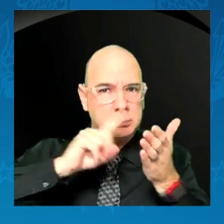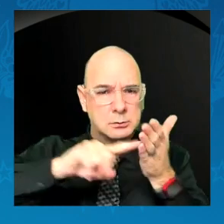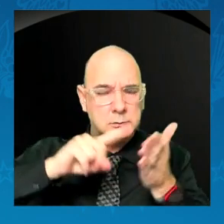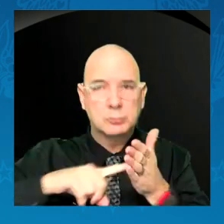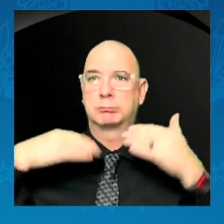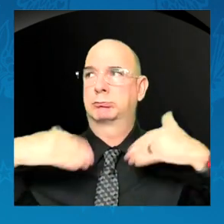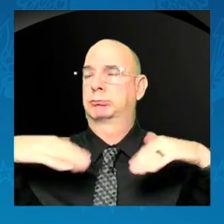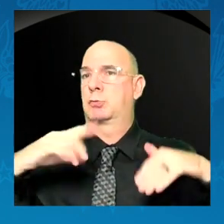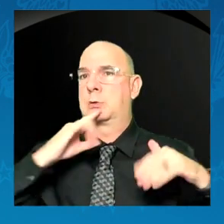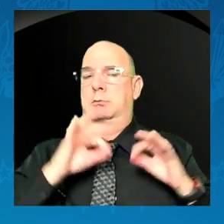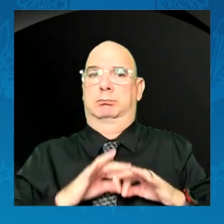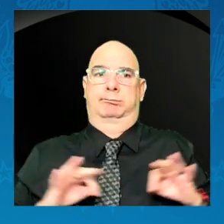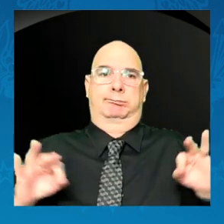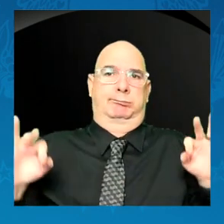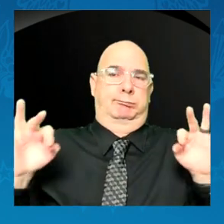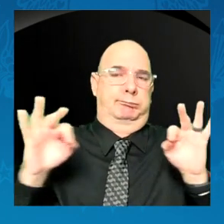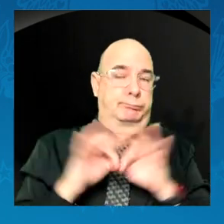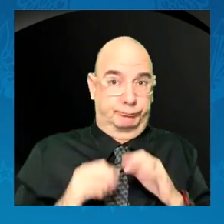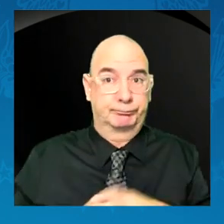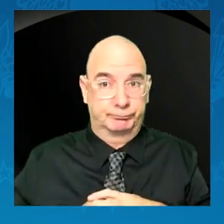that's very important to me personally.